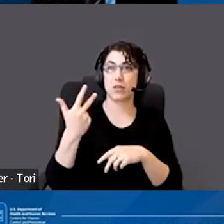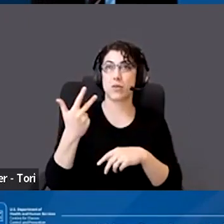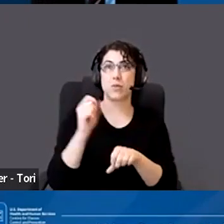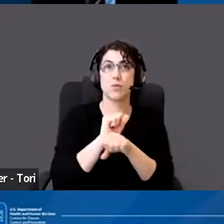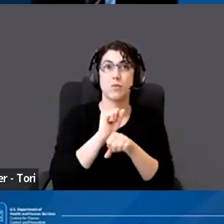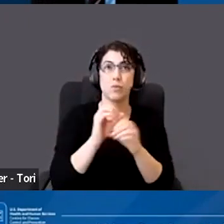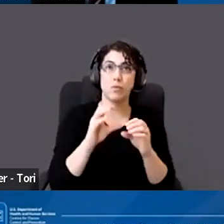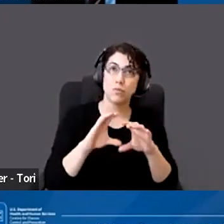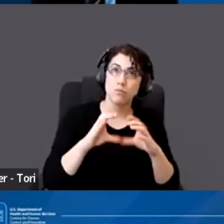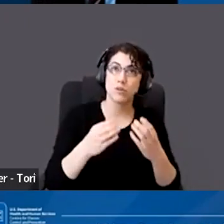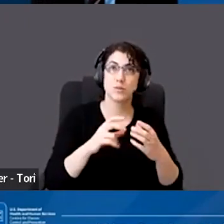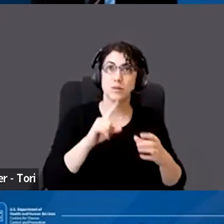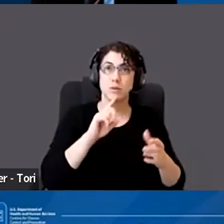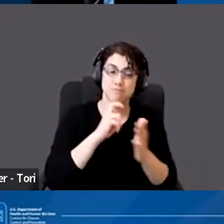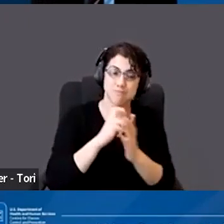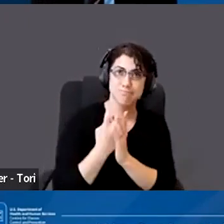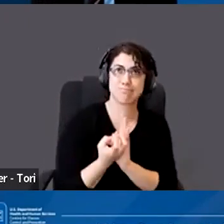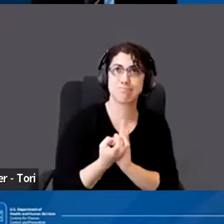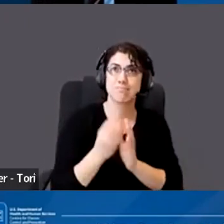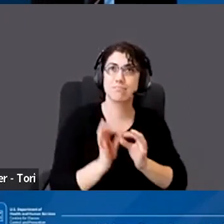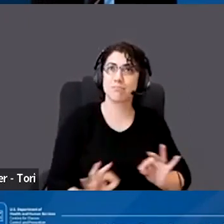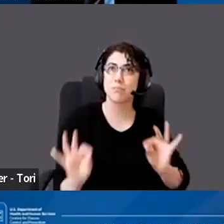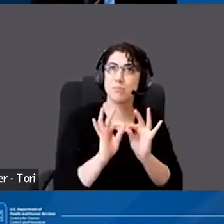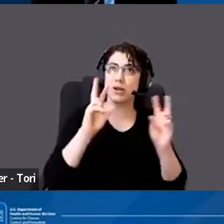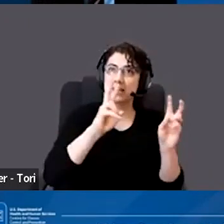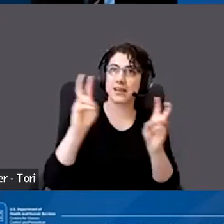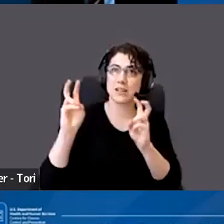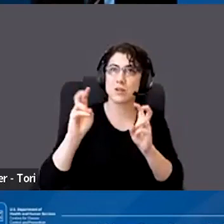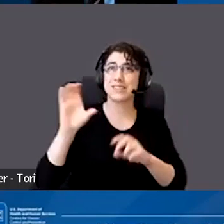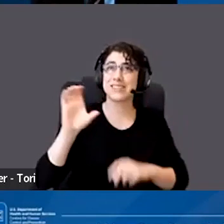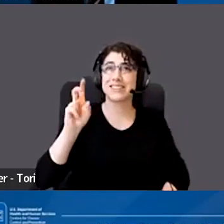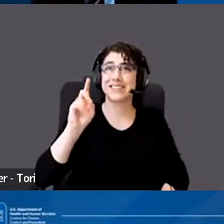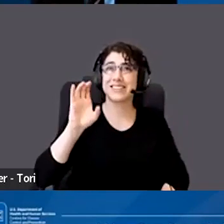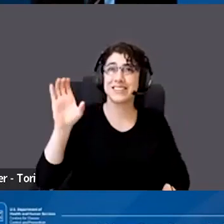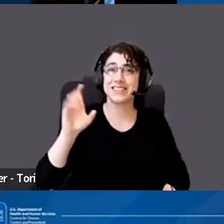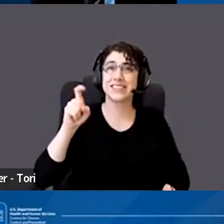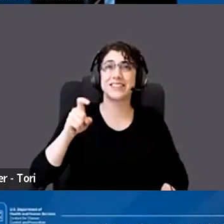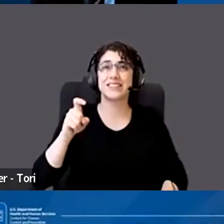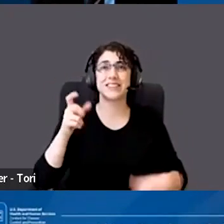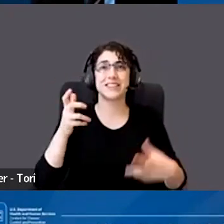and issues where the CDC really needs to be advised